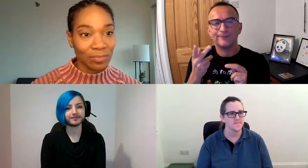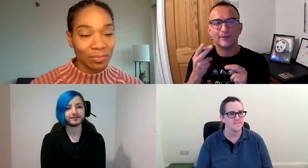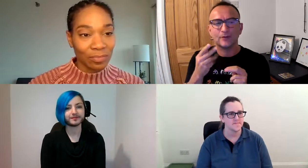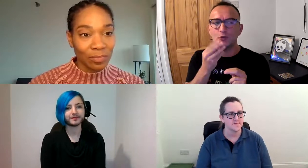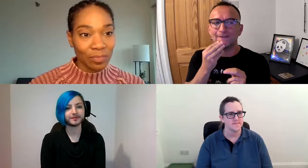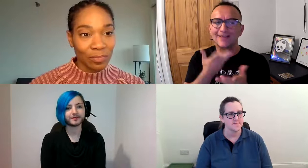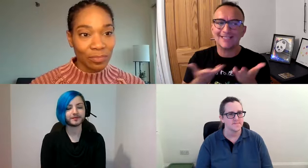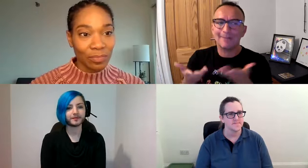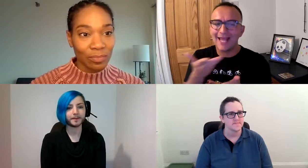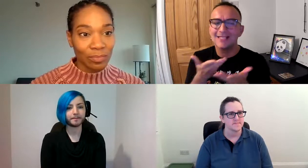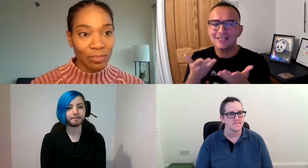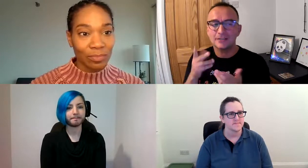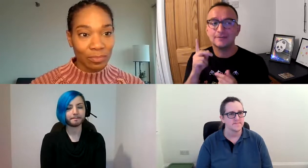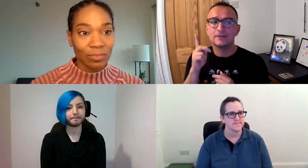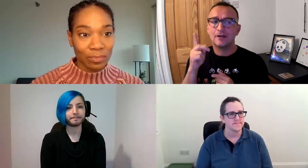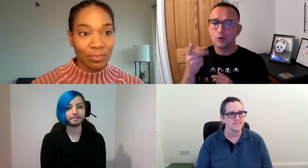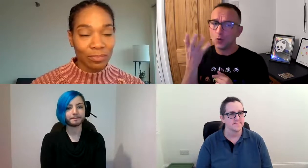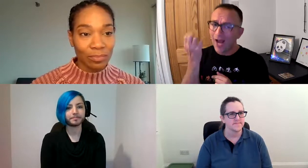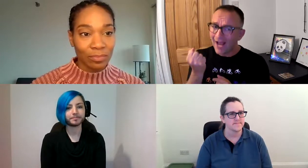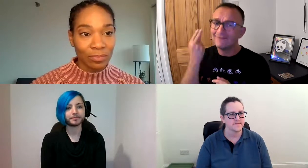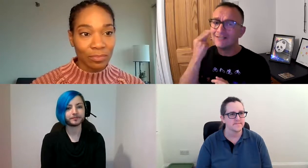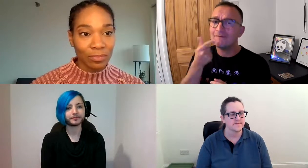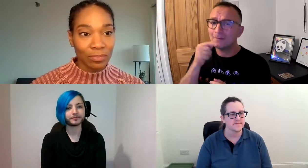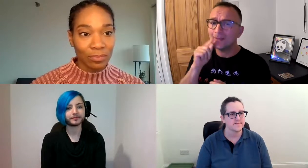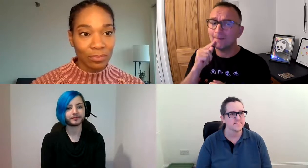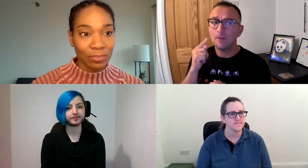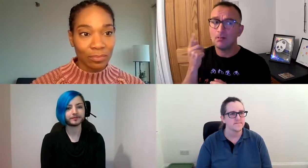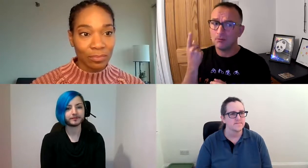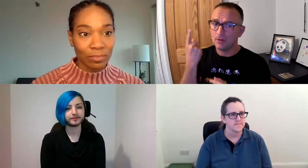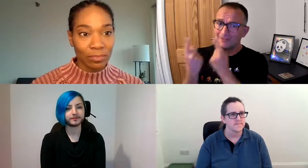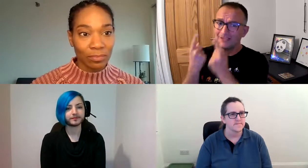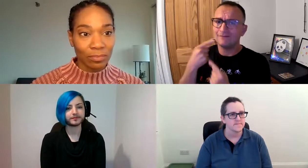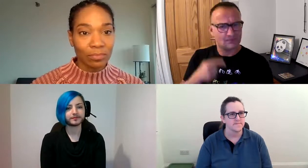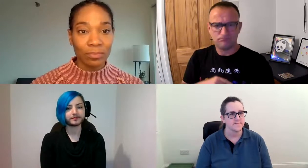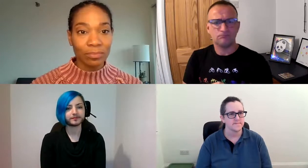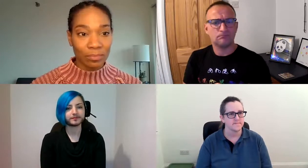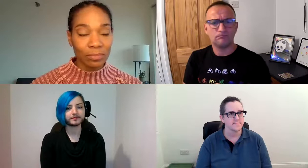There maybe deaf_people who say they don't want to create new vocabulary in Sign_Language, so, how do we